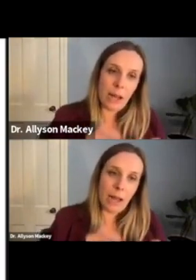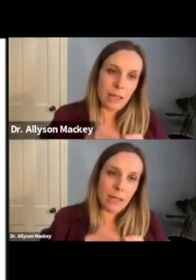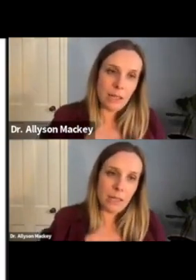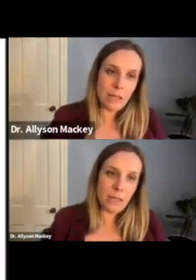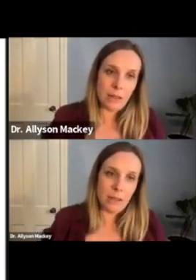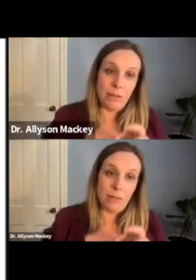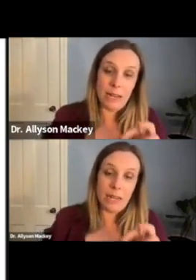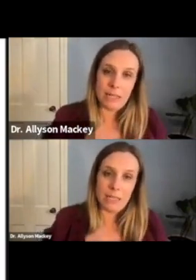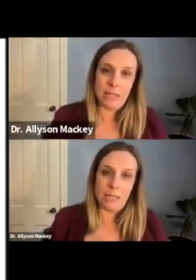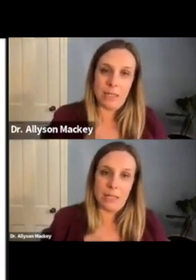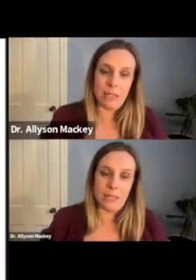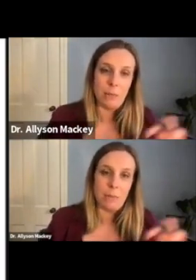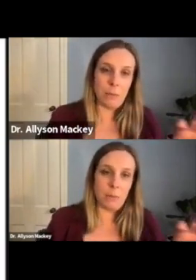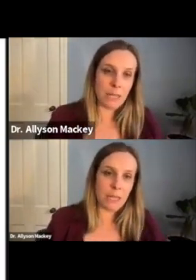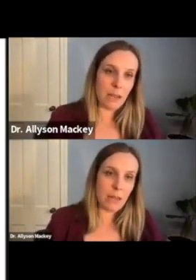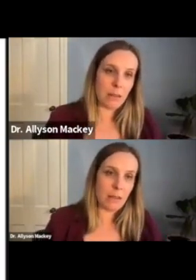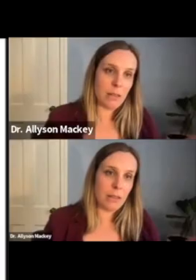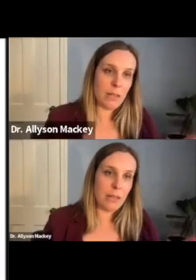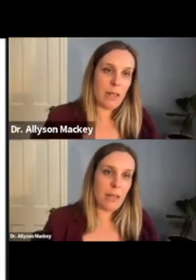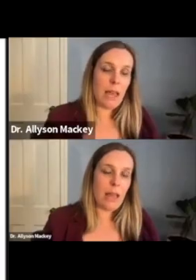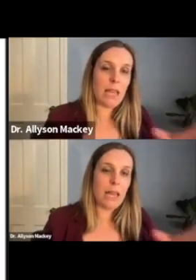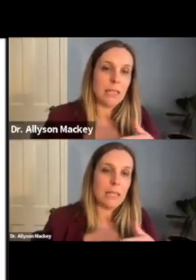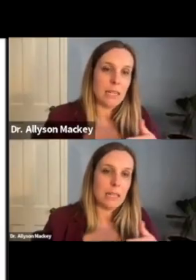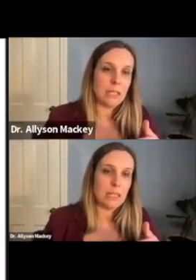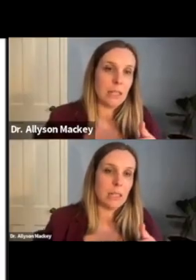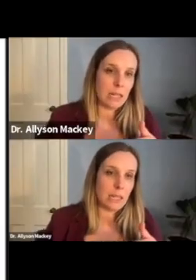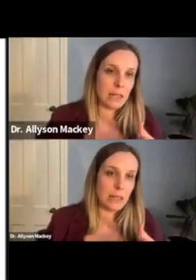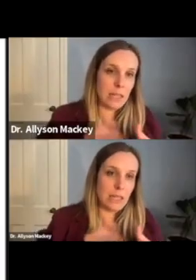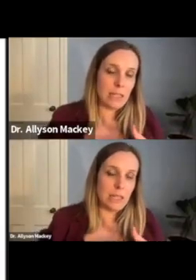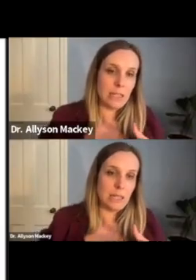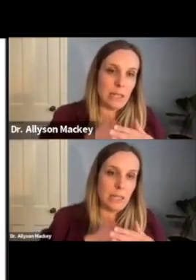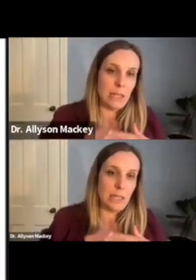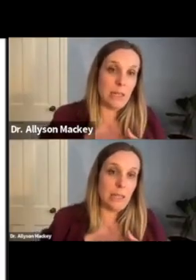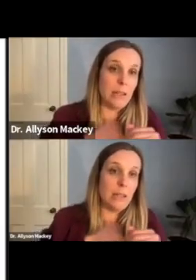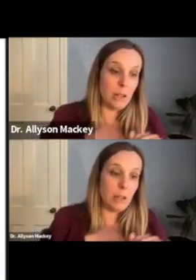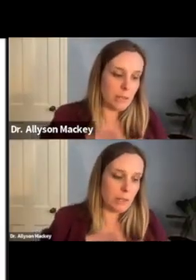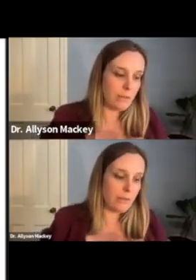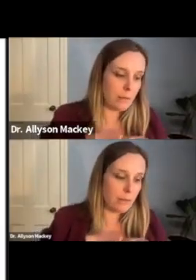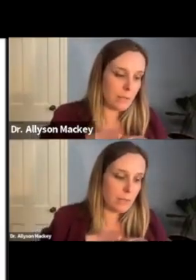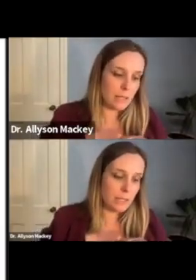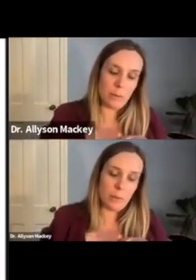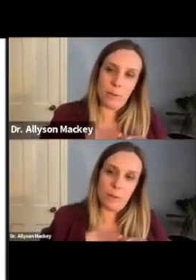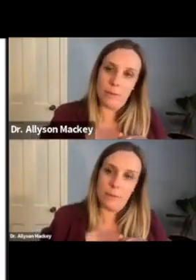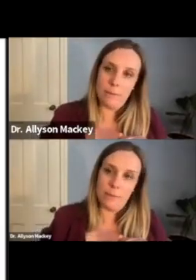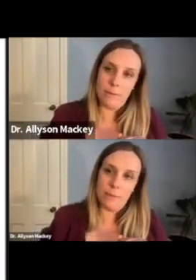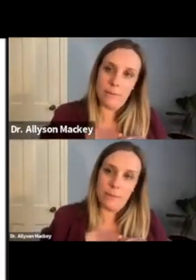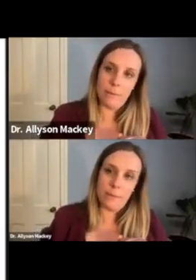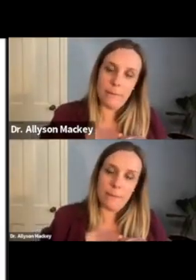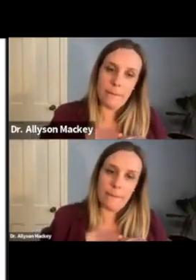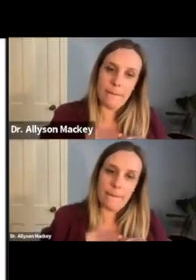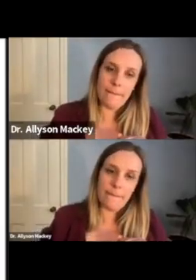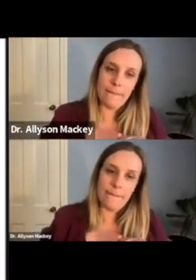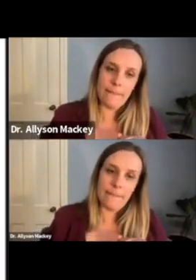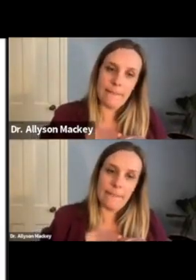centrality of ACEs in public health has led us to look at these in human development as well